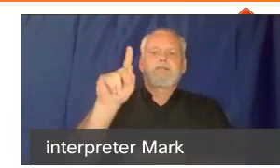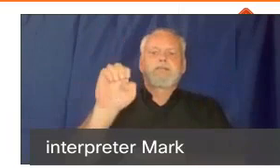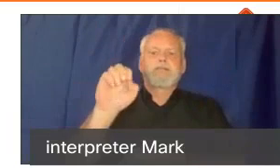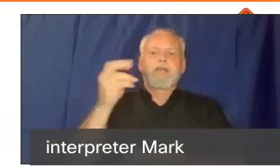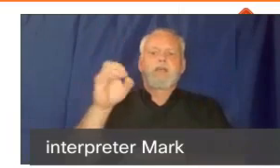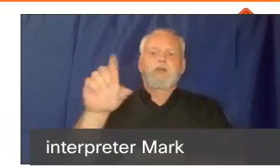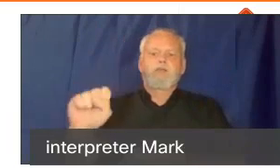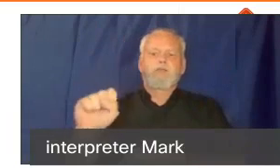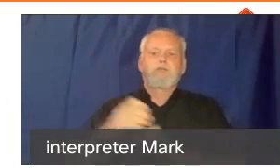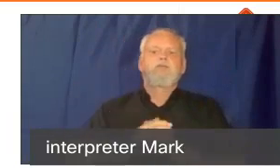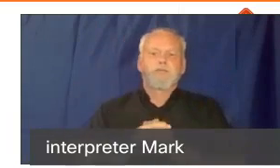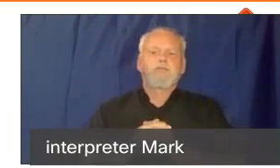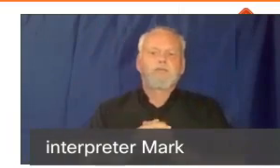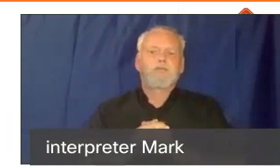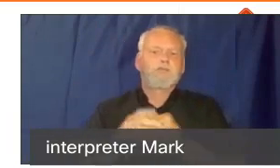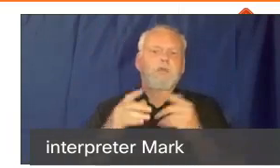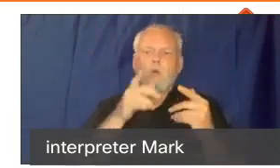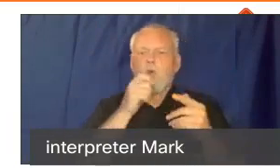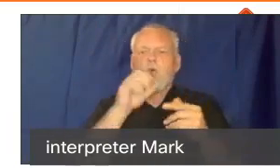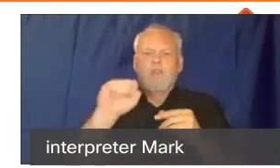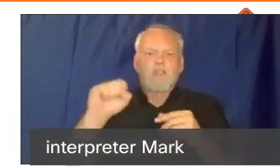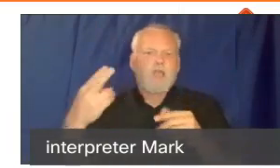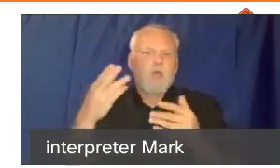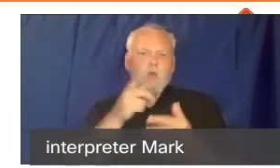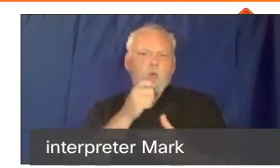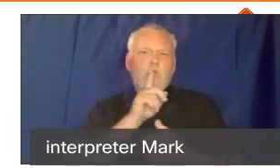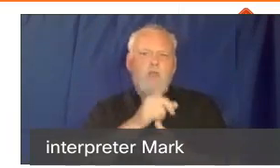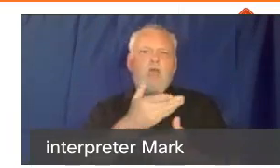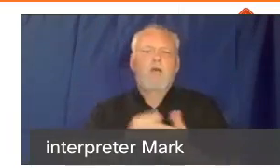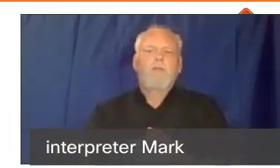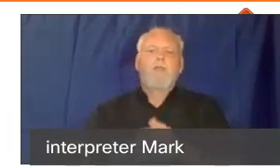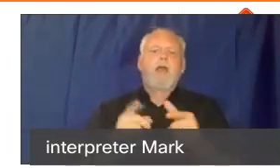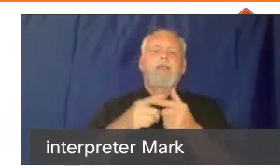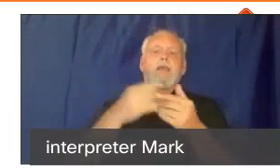To let, you know, who's stakeholders and Lashley will be the question sections.